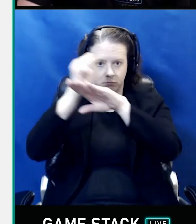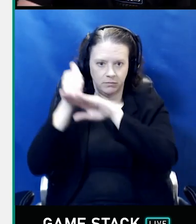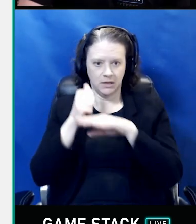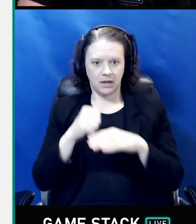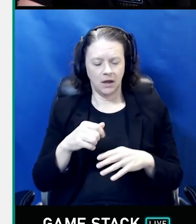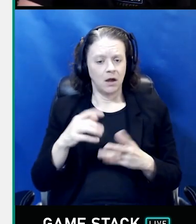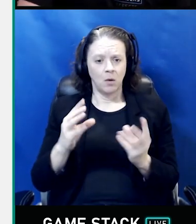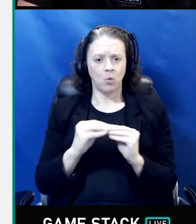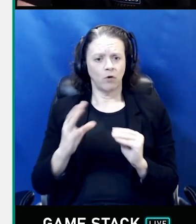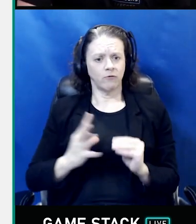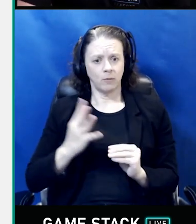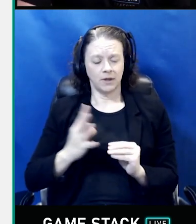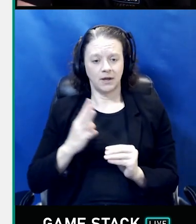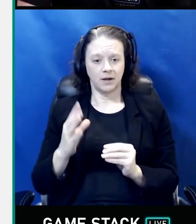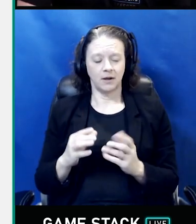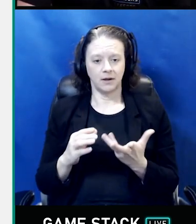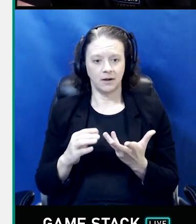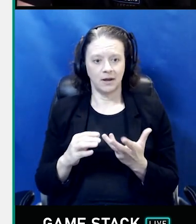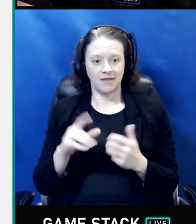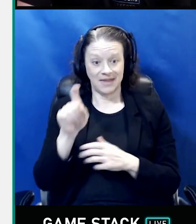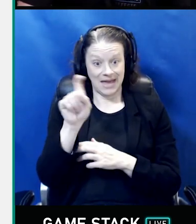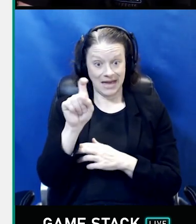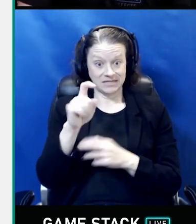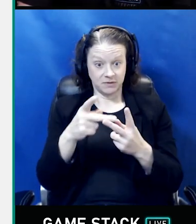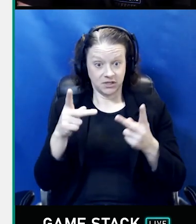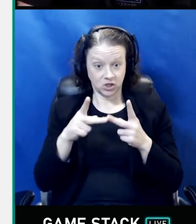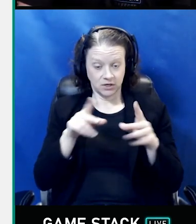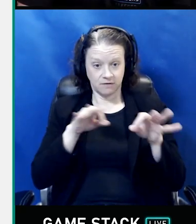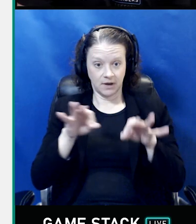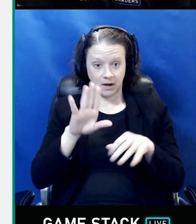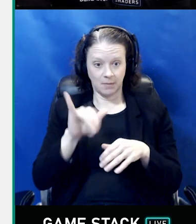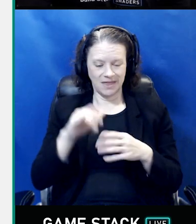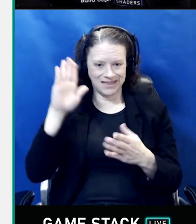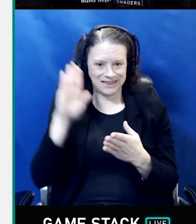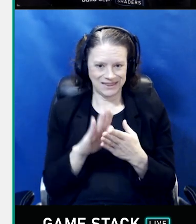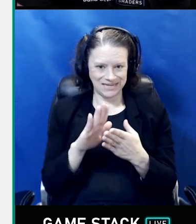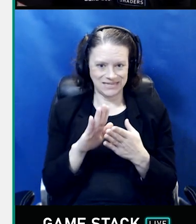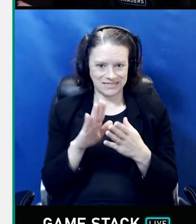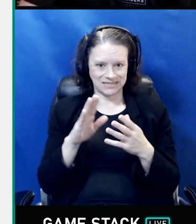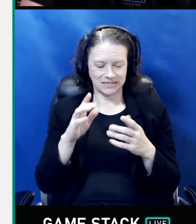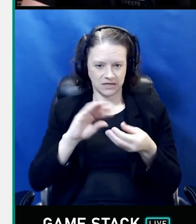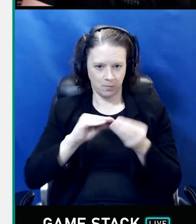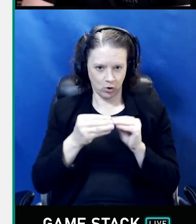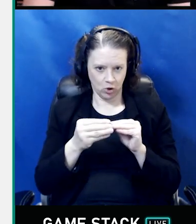the X position in the quad is defined by the least significant bit of the group index value value and the